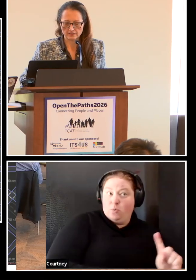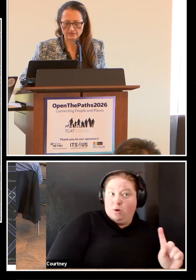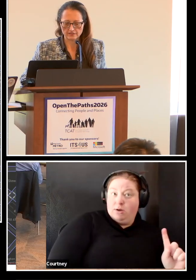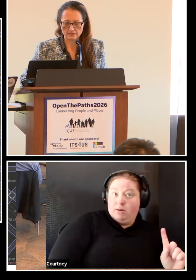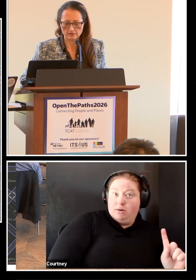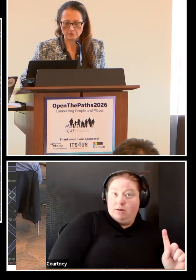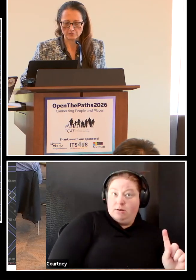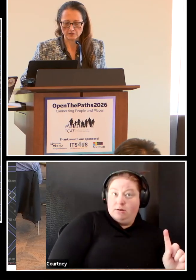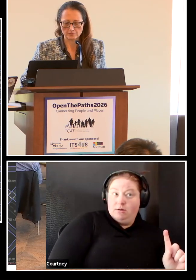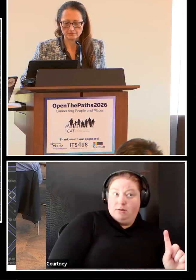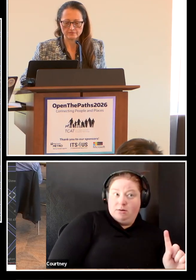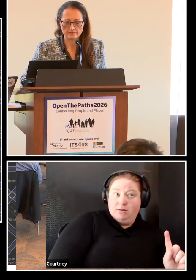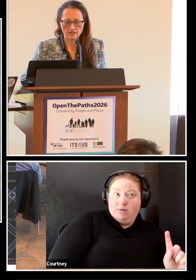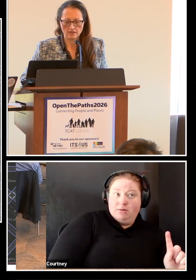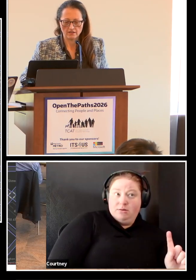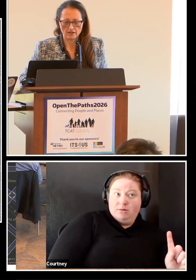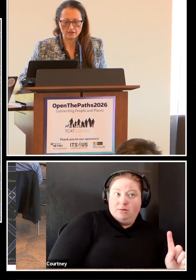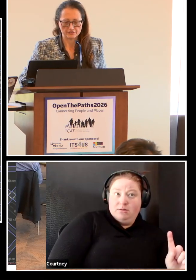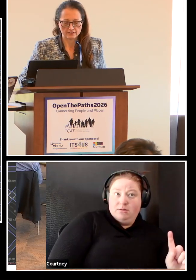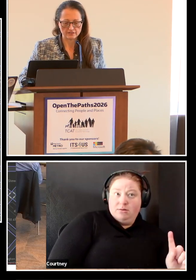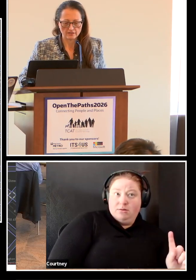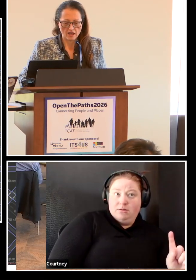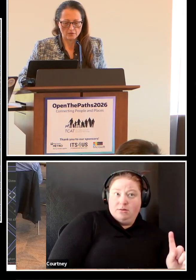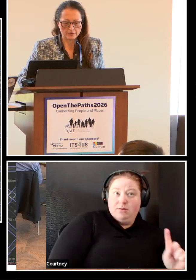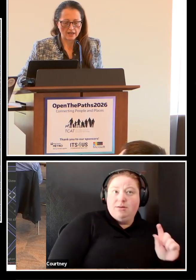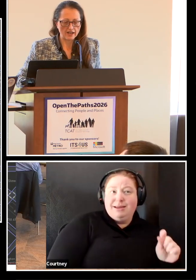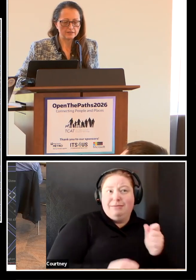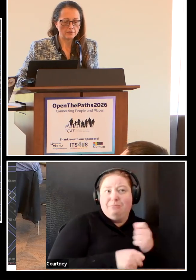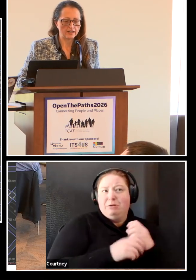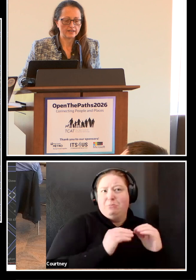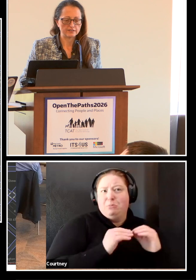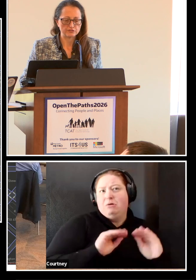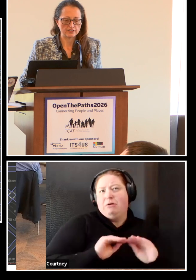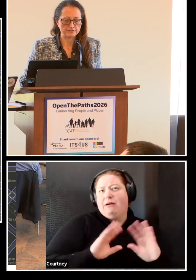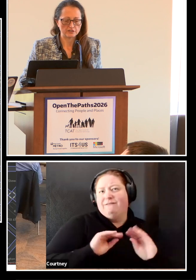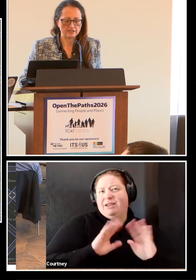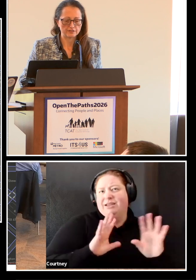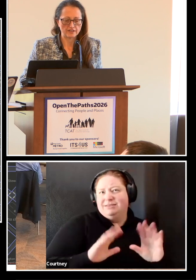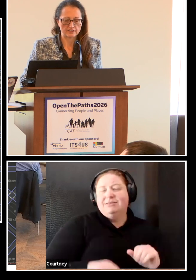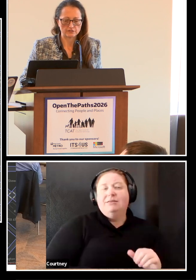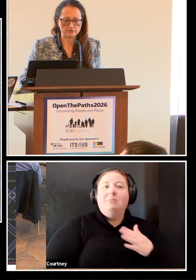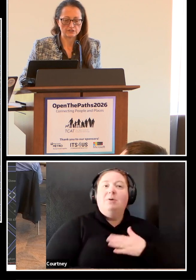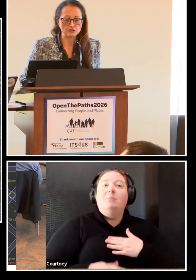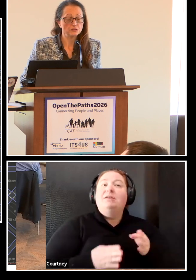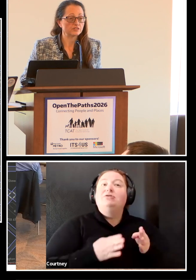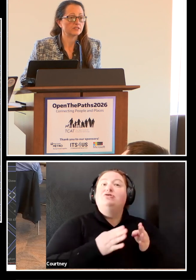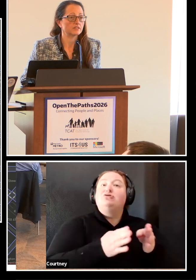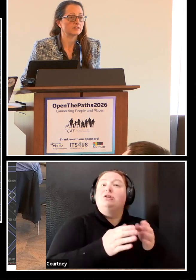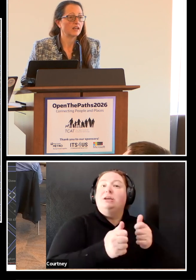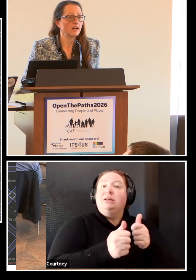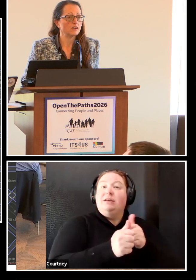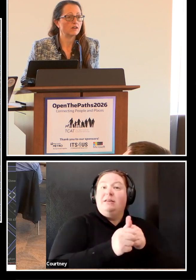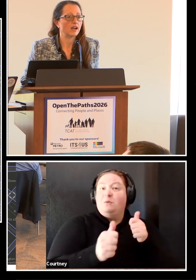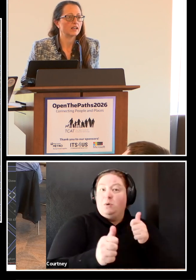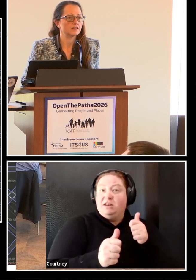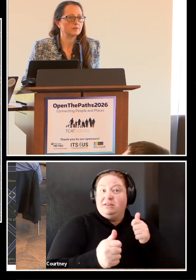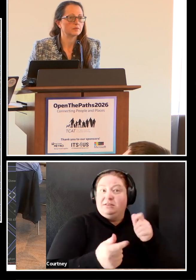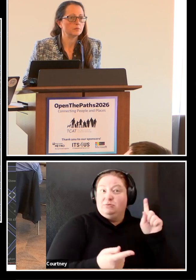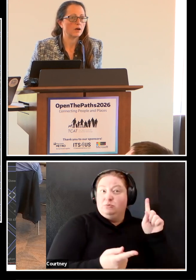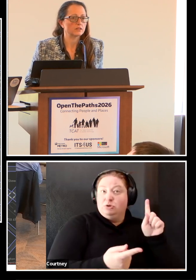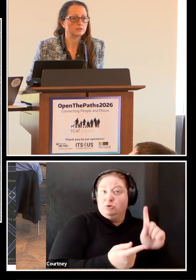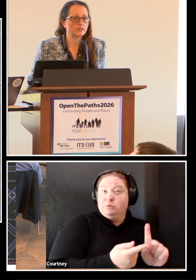make these a little bit more obvious. But as my street avoidance factor reduces now I am modeled